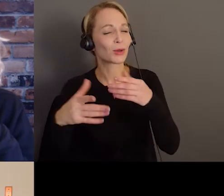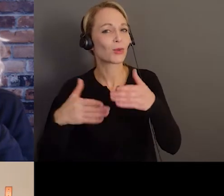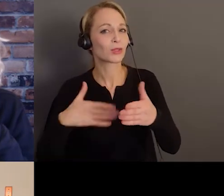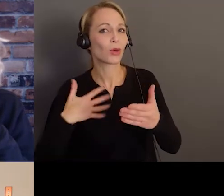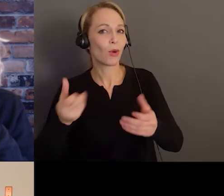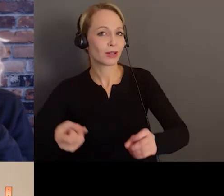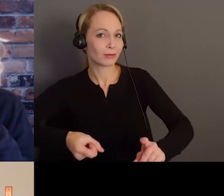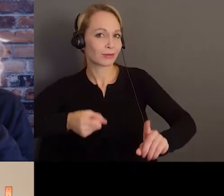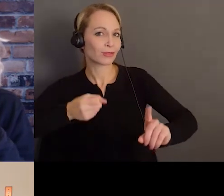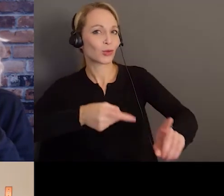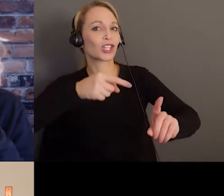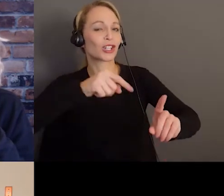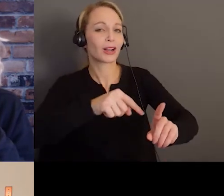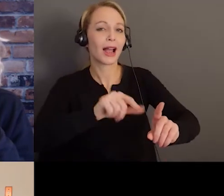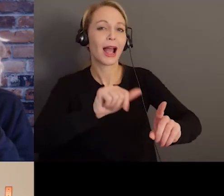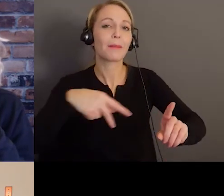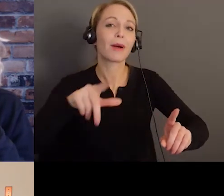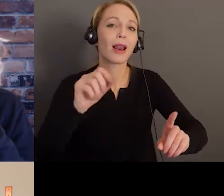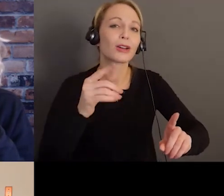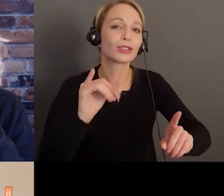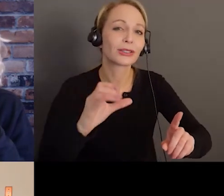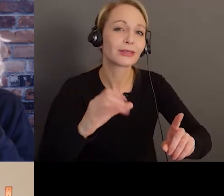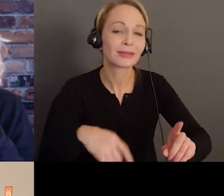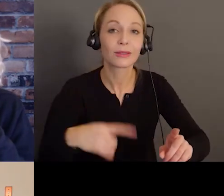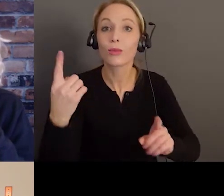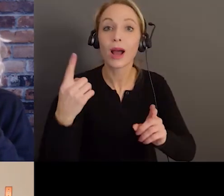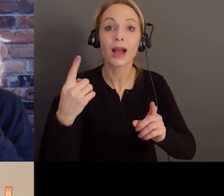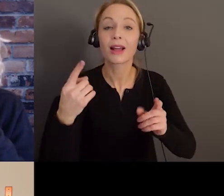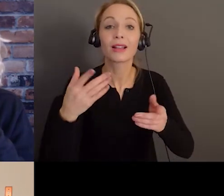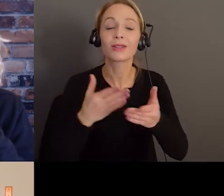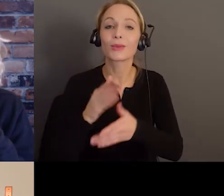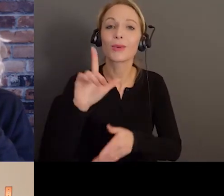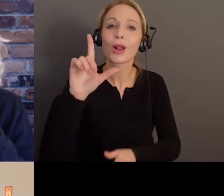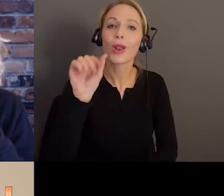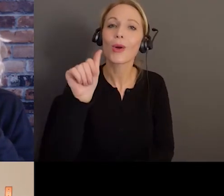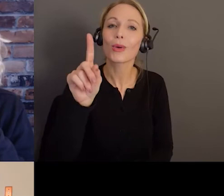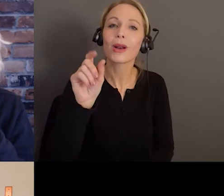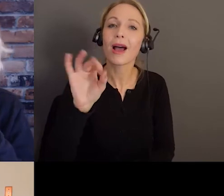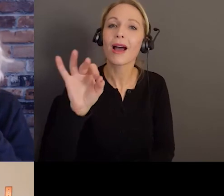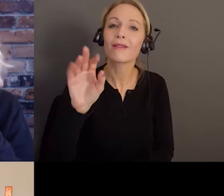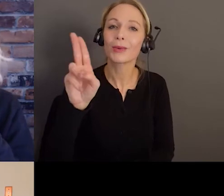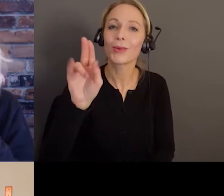TRIGGER APP LOGIC, ONE IS THROUGH THE LOADING OF UI